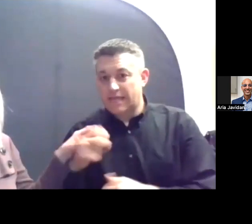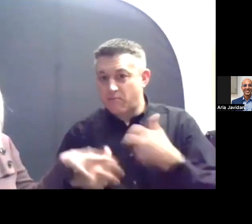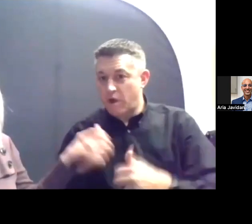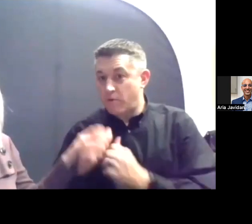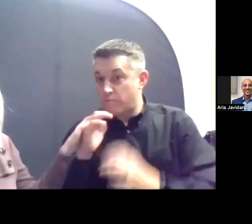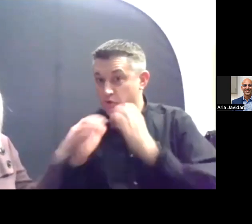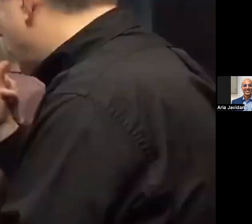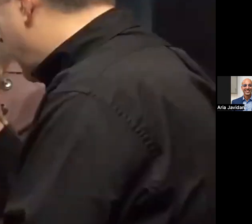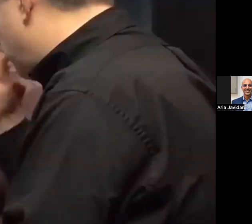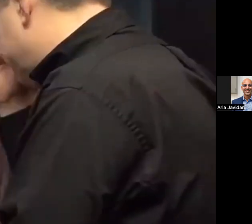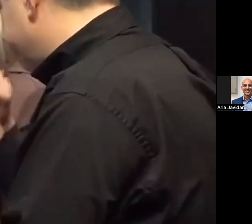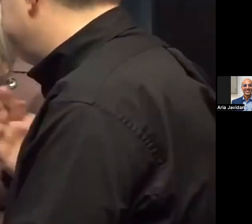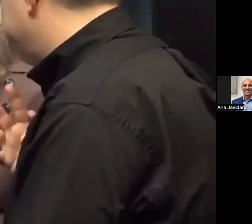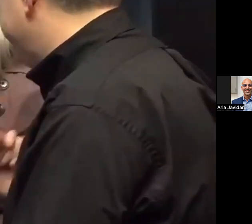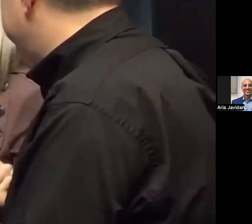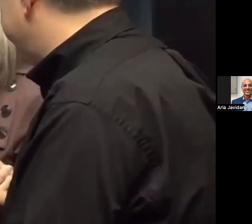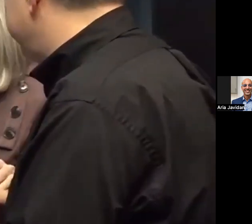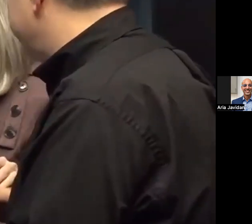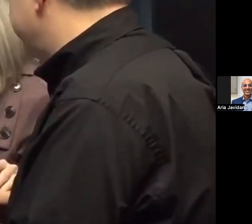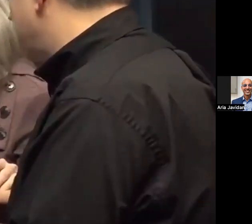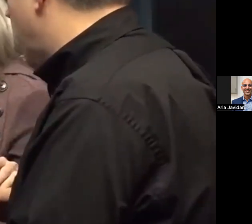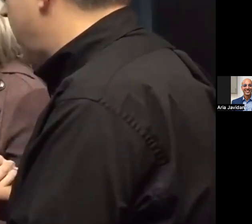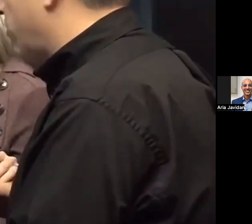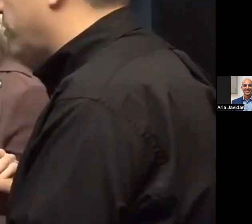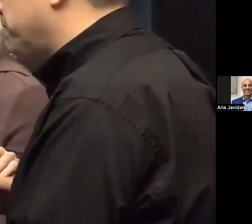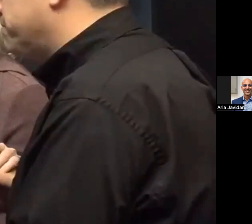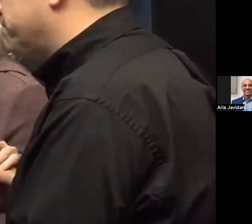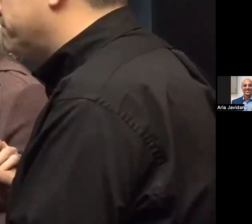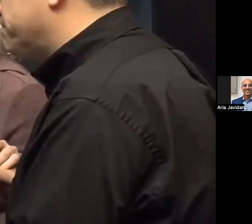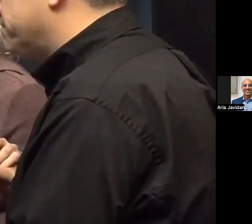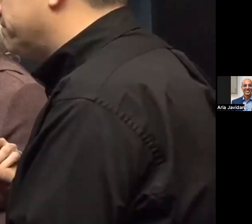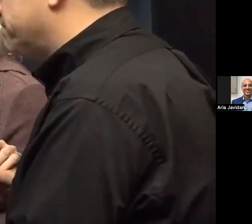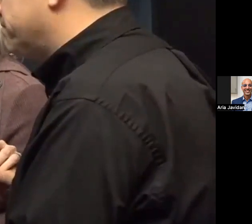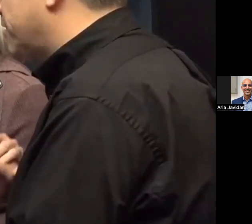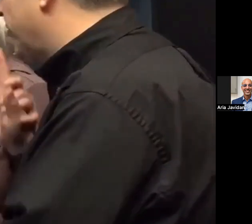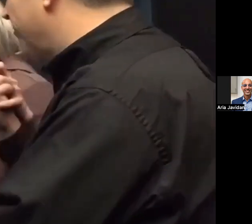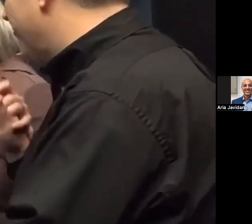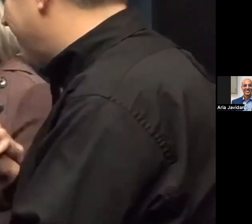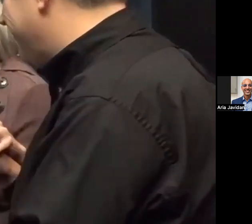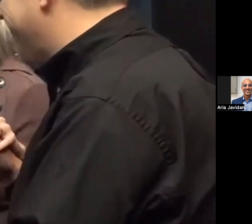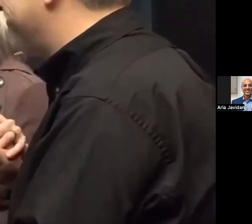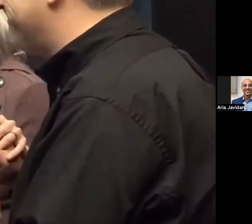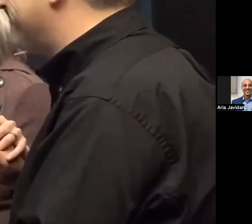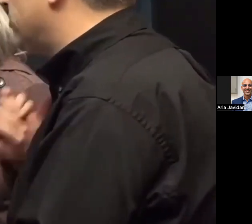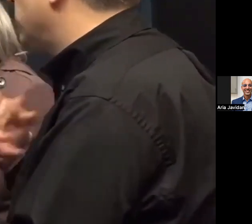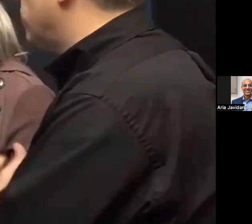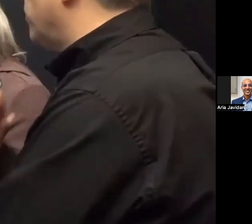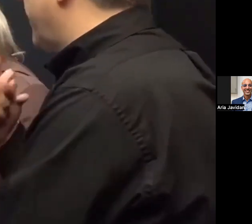know. okay I will. great. today we're going to be talking about your upcoming